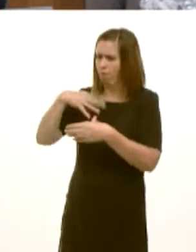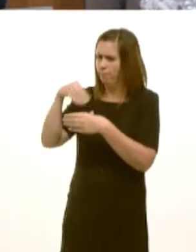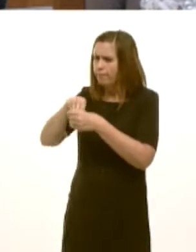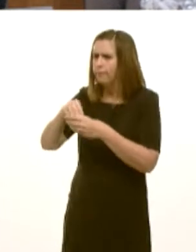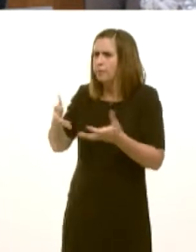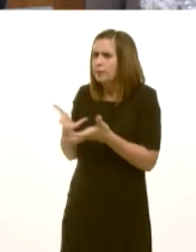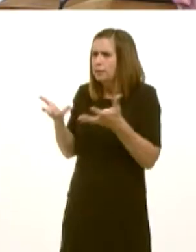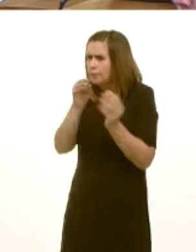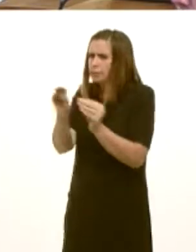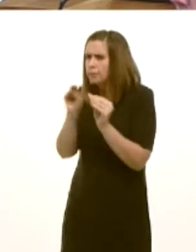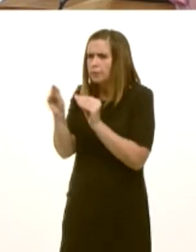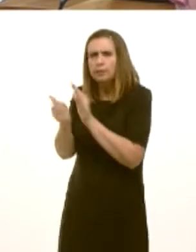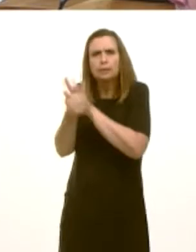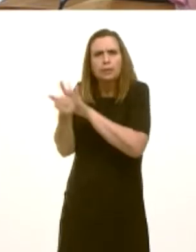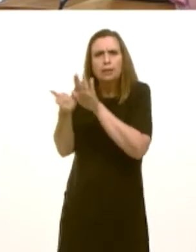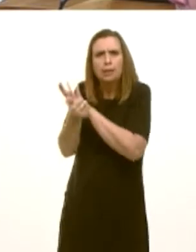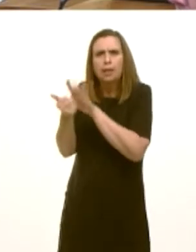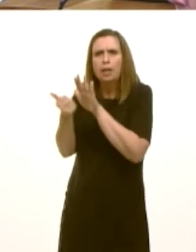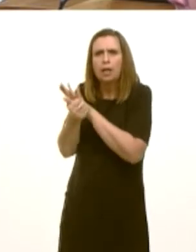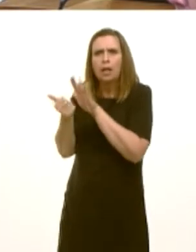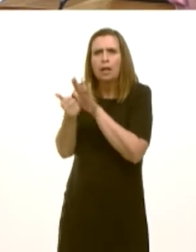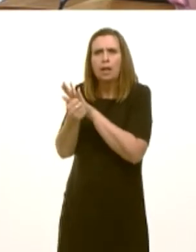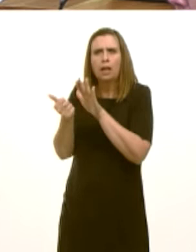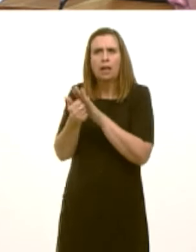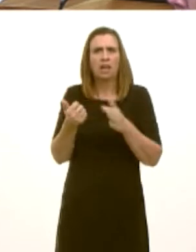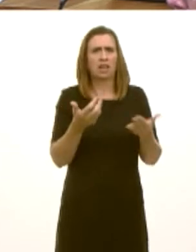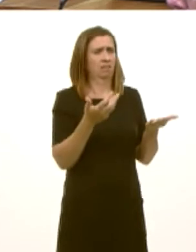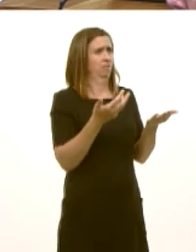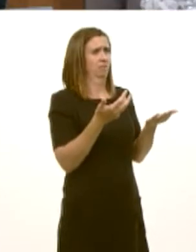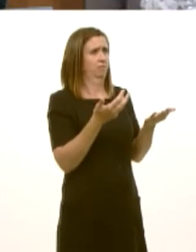that they need in order toó Leanne Wood: Youíve had 15 years to sort out skillsó15 years.